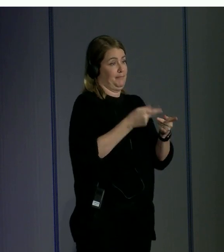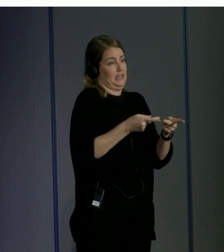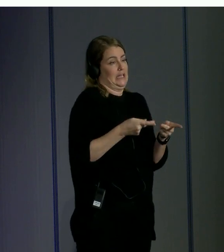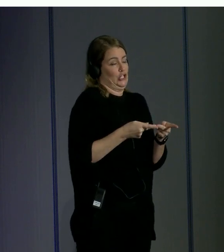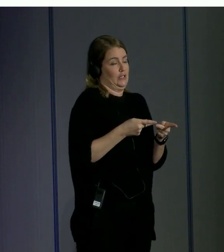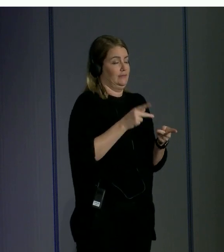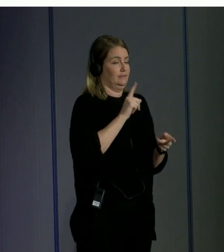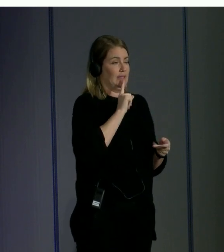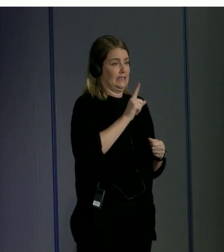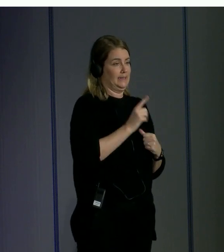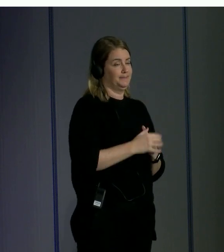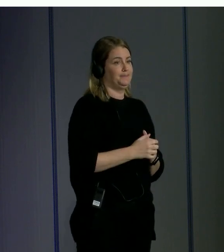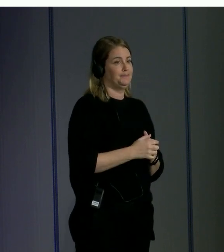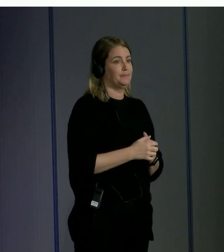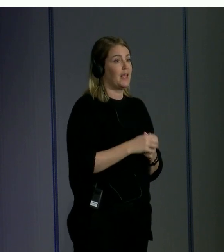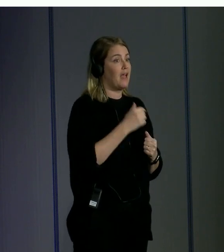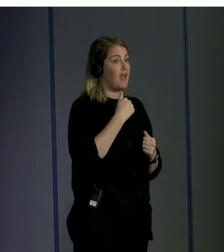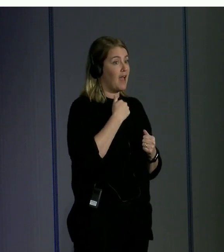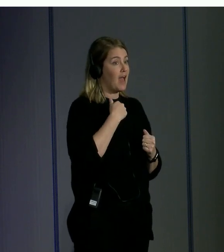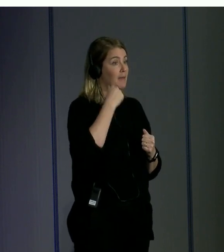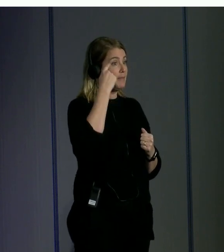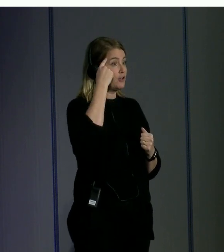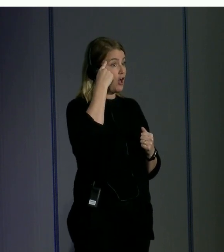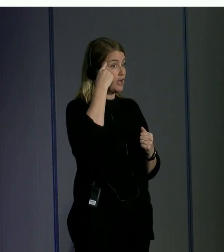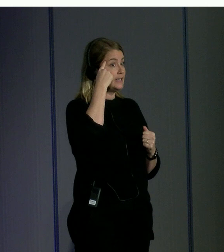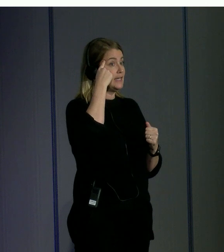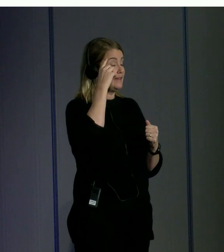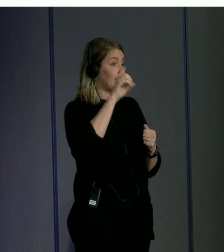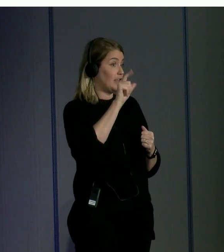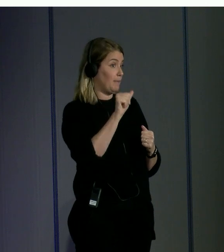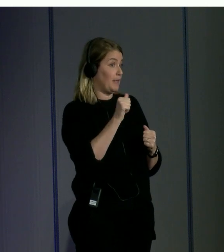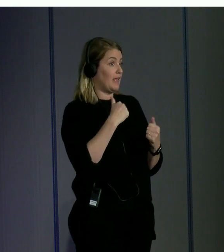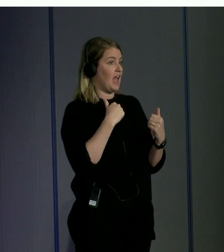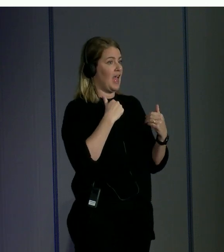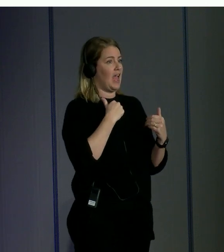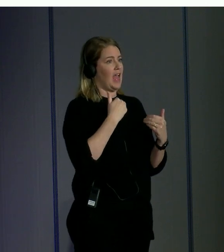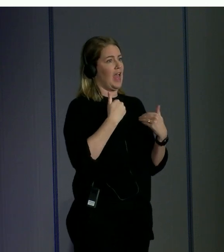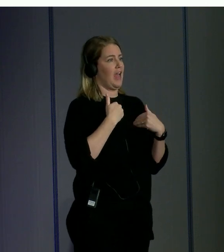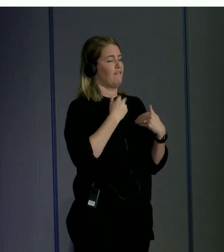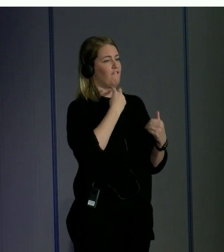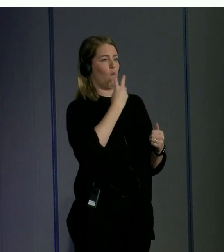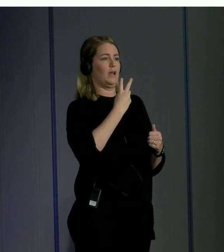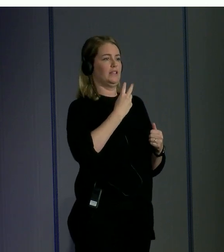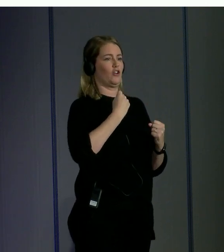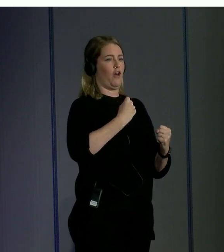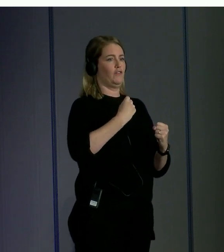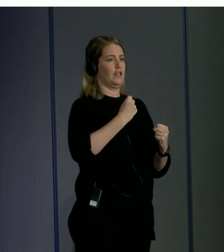So because I'm cognitively disabled and have a voice to speak about it and that's a rare